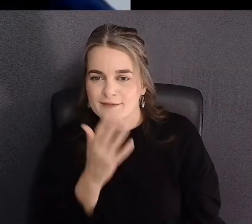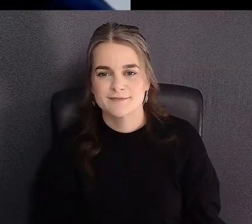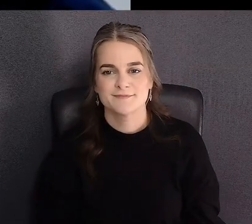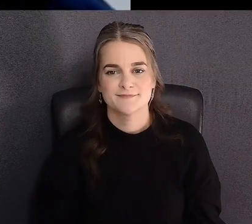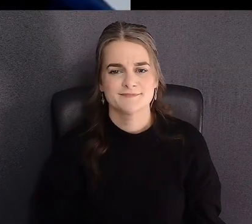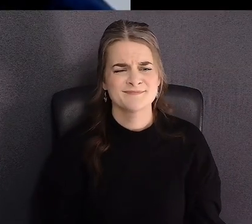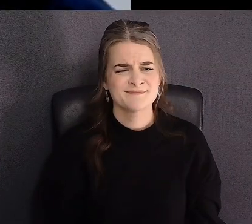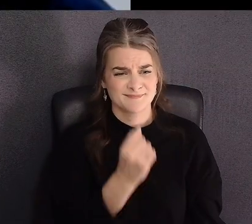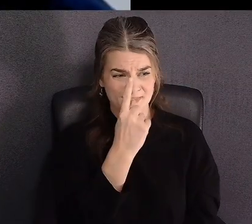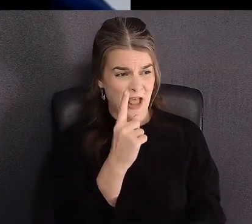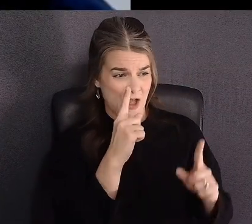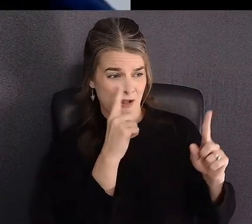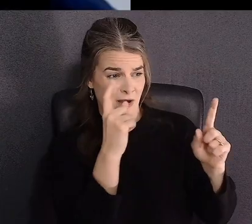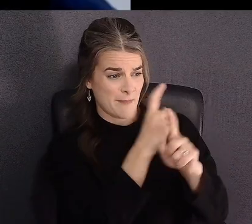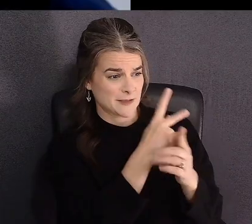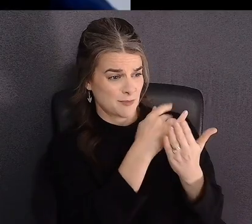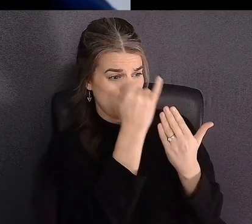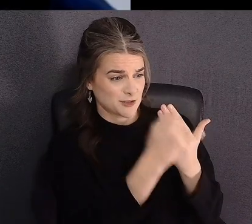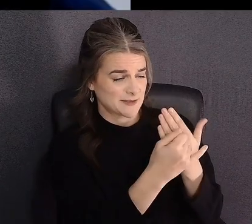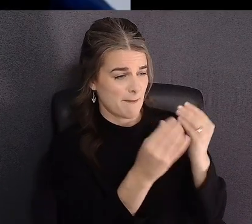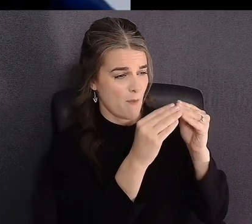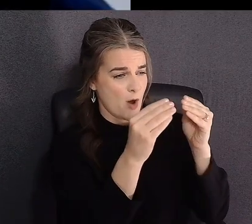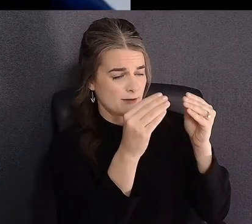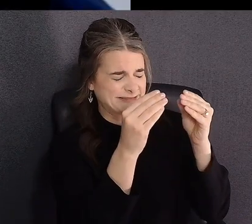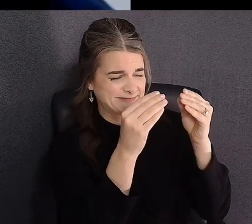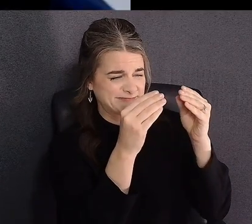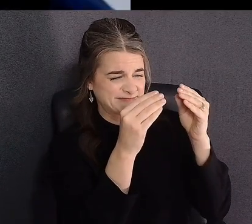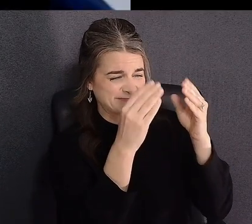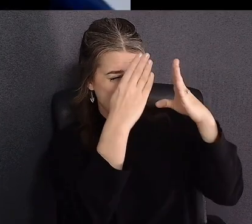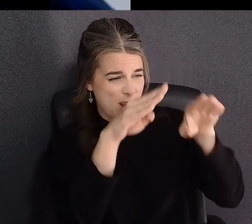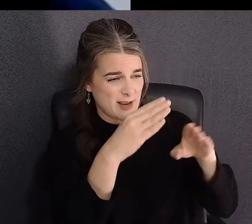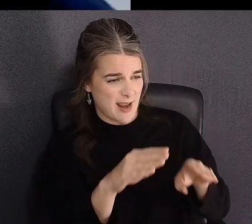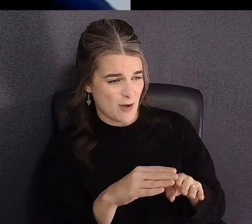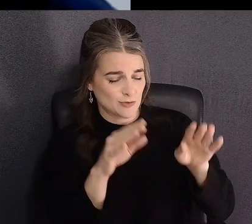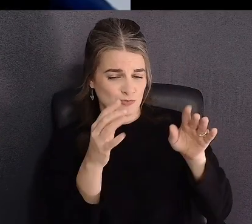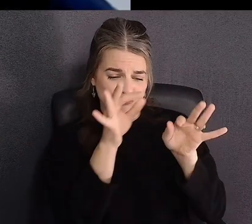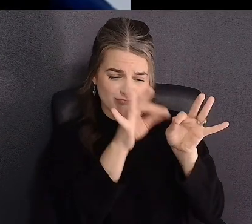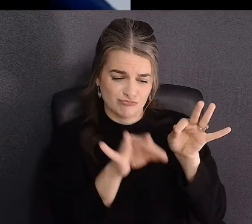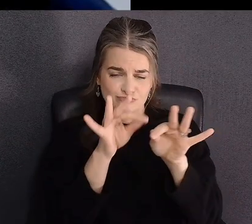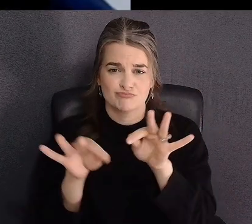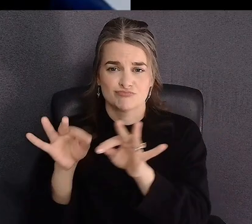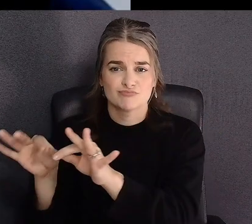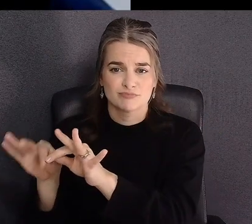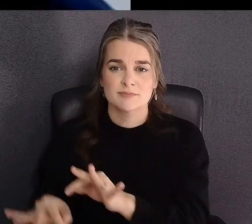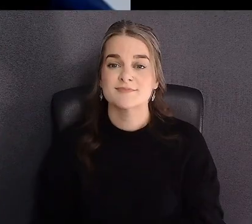of more complex things into something that's simpler. Yeah, I don't know.